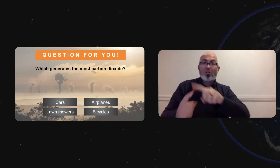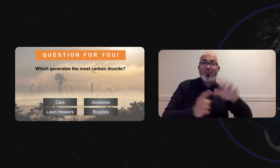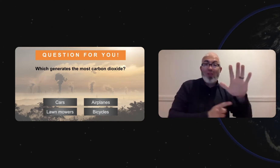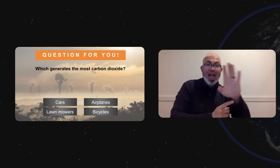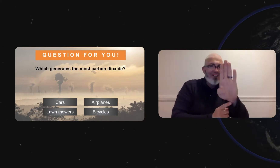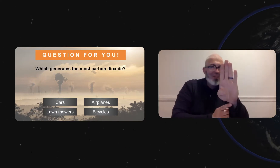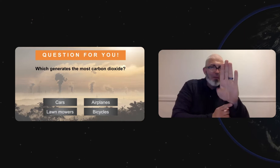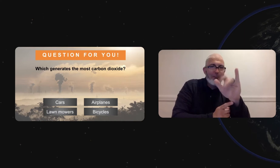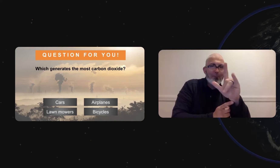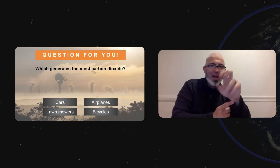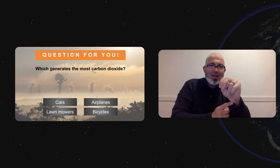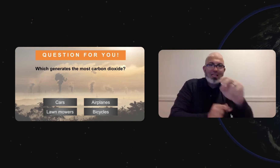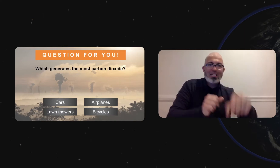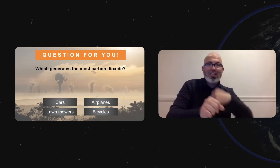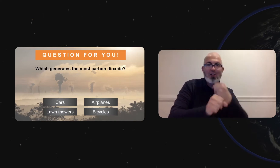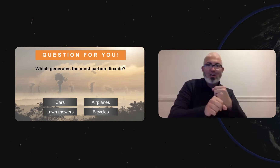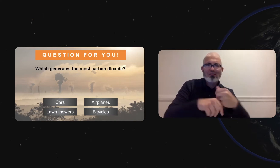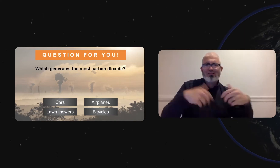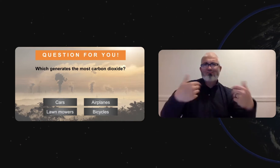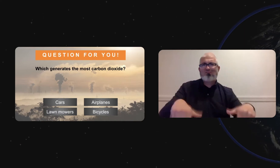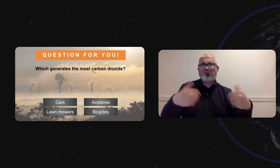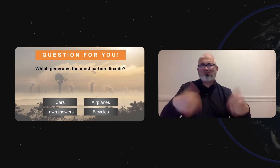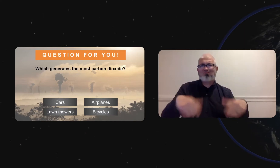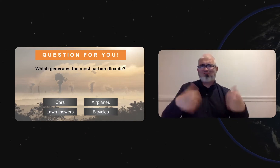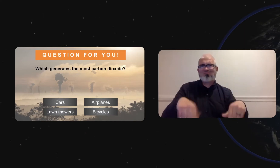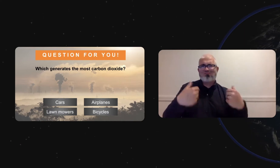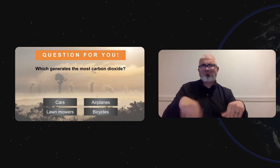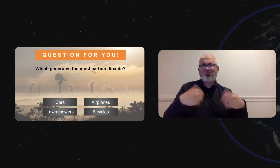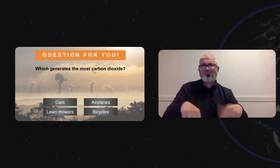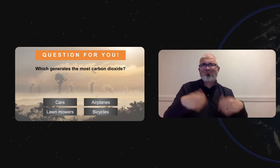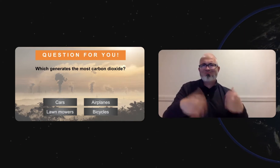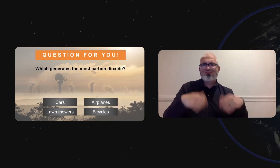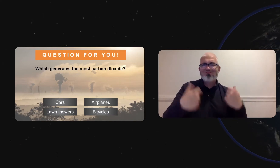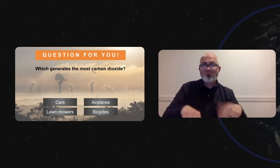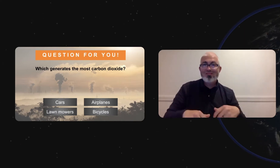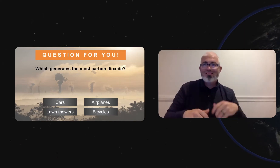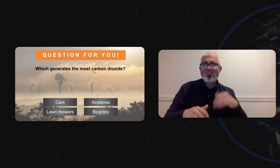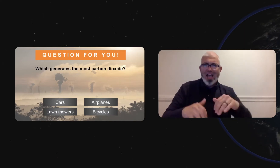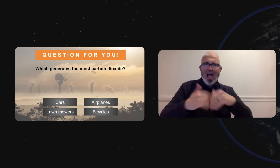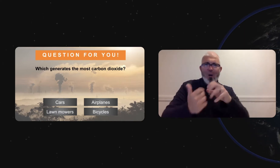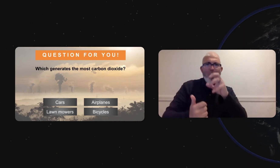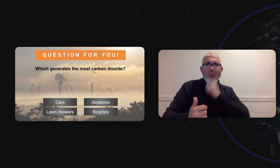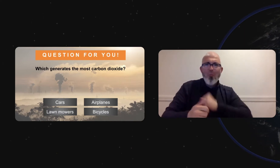It's assumed to be between 4-5 BILLION years old.